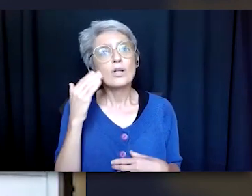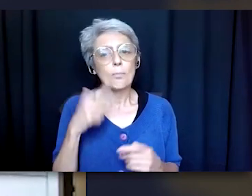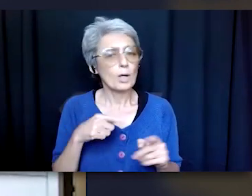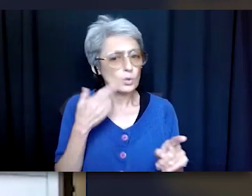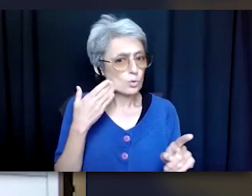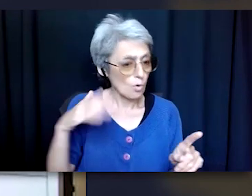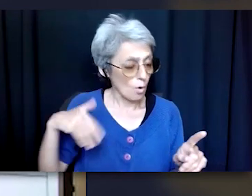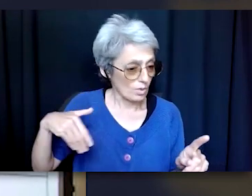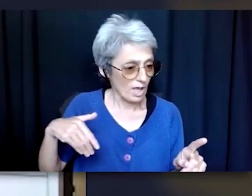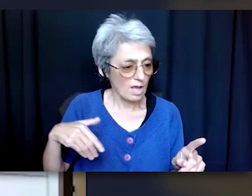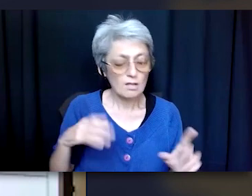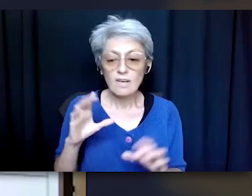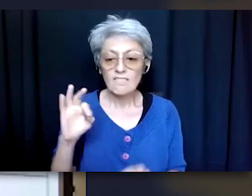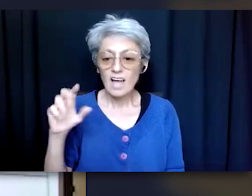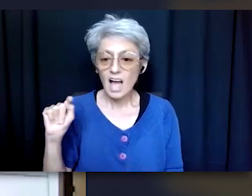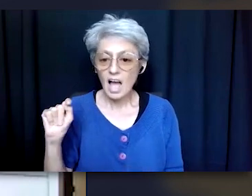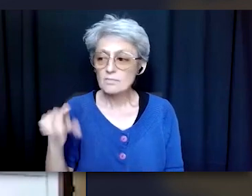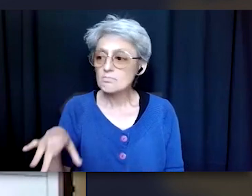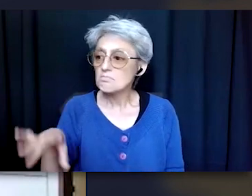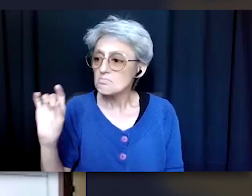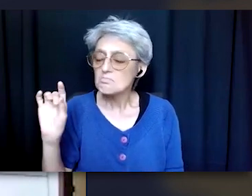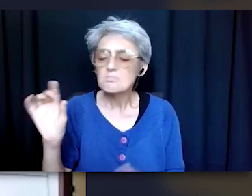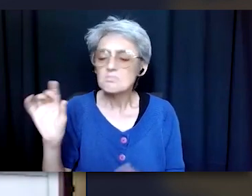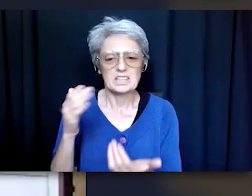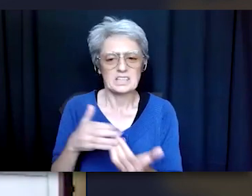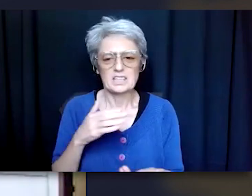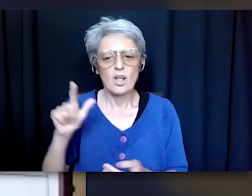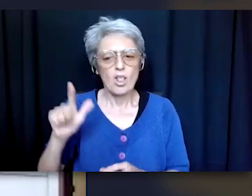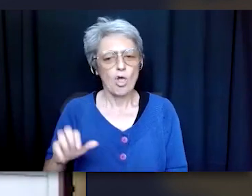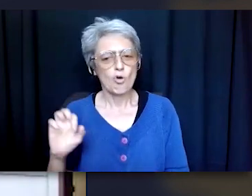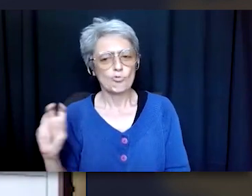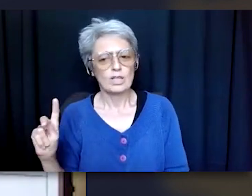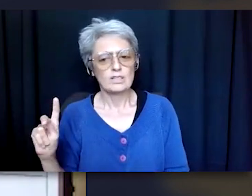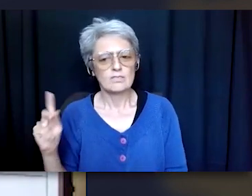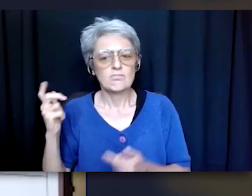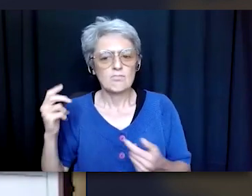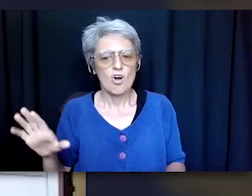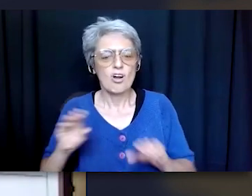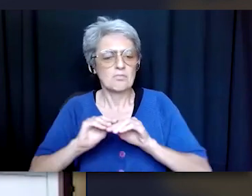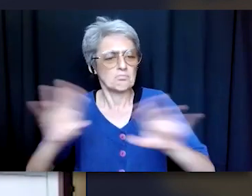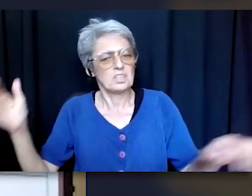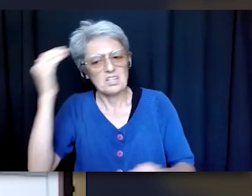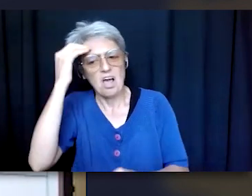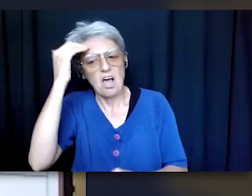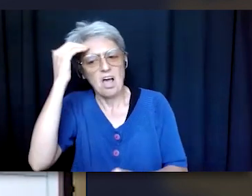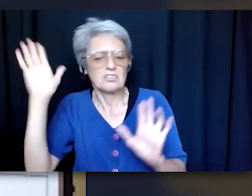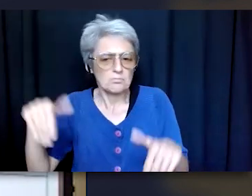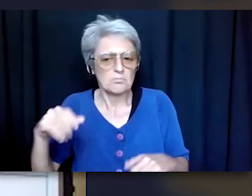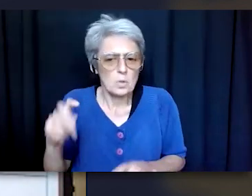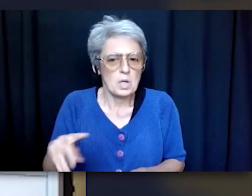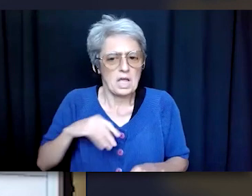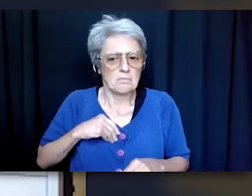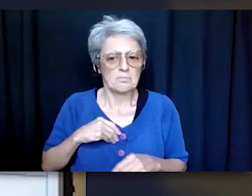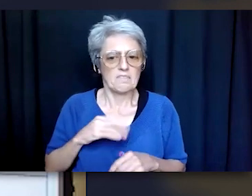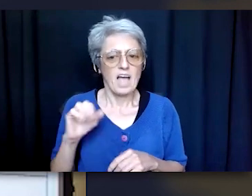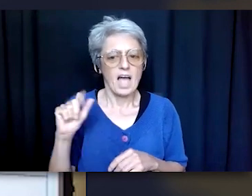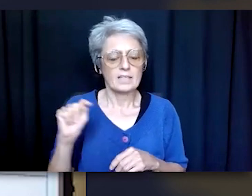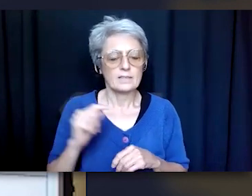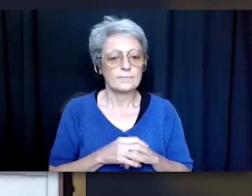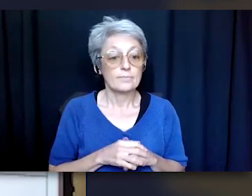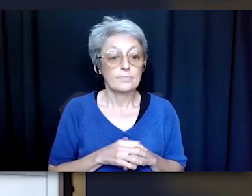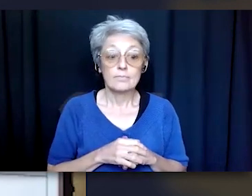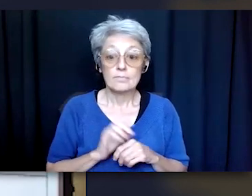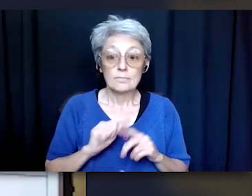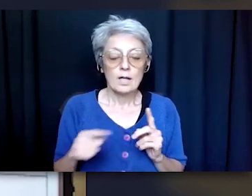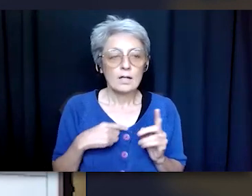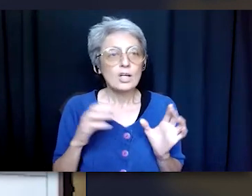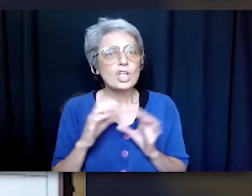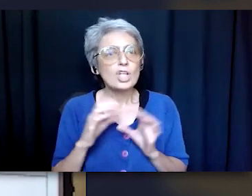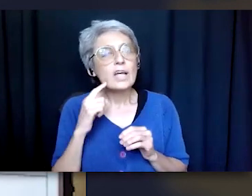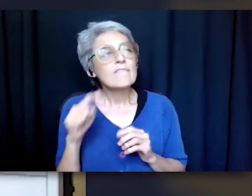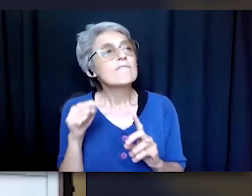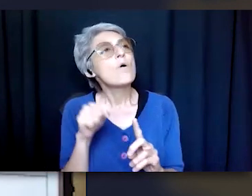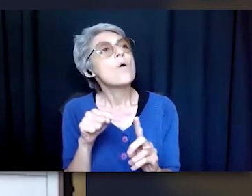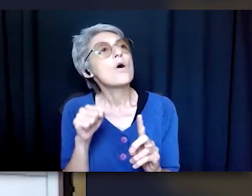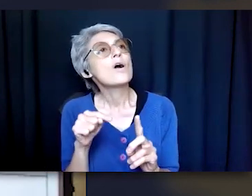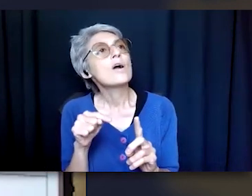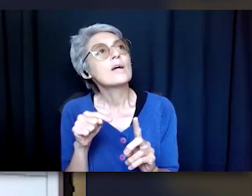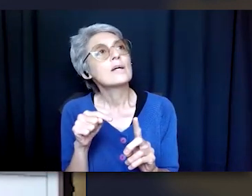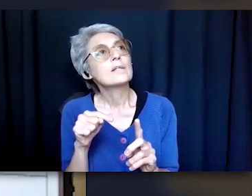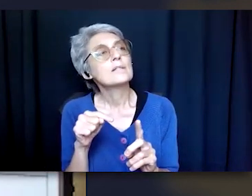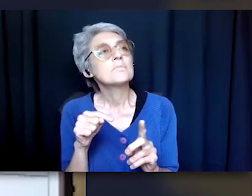because it’s largely known stuff. If you’re looking for stuff that is reasonably accepted,